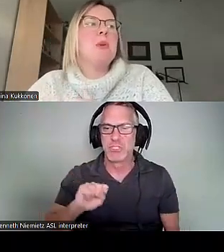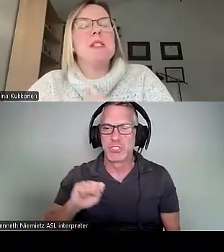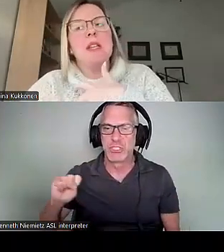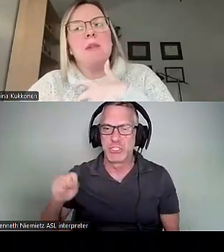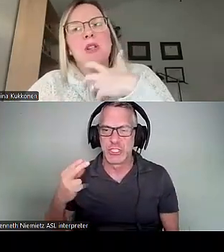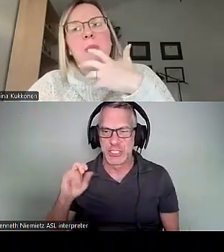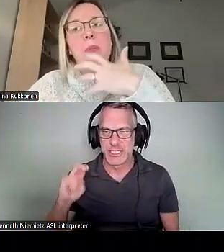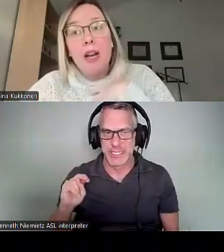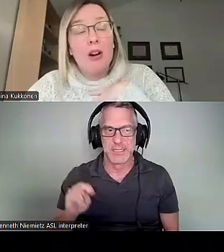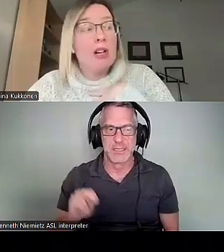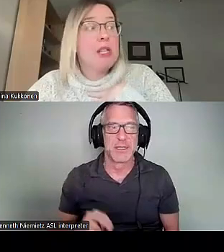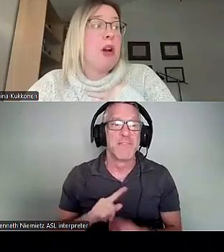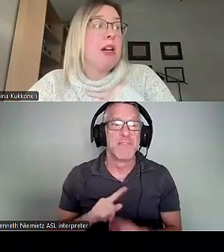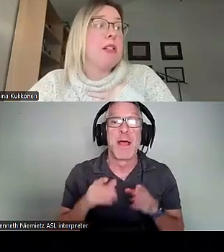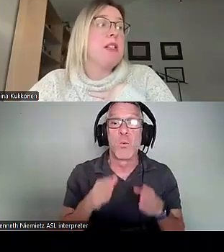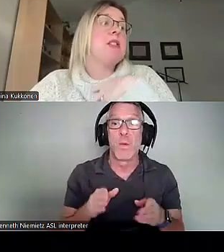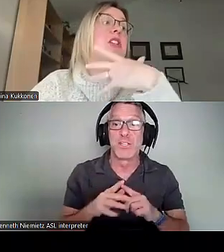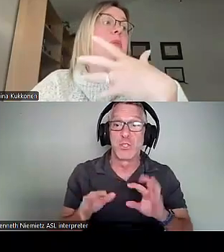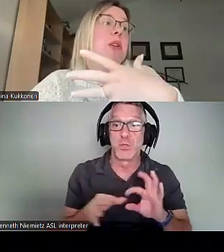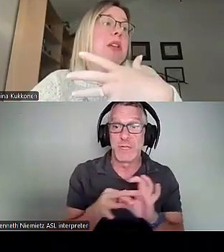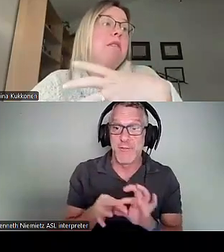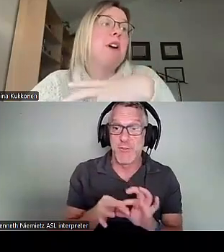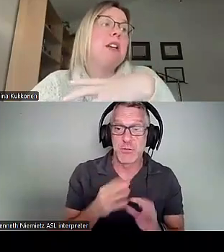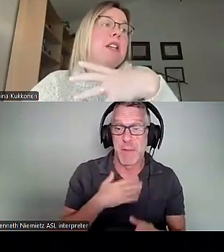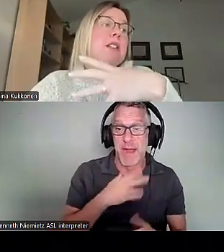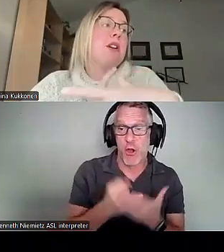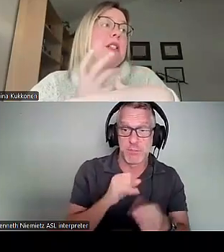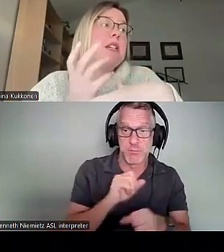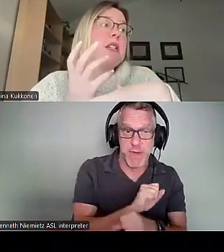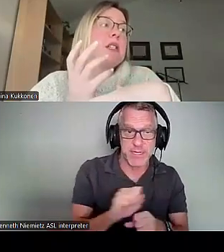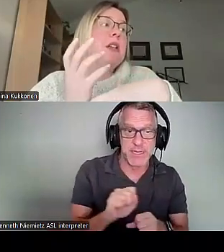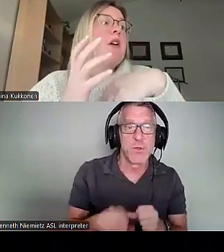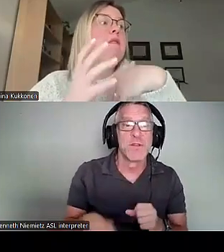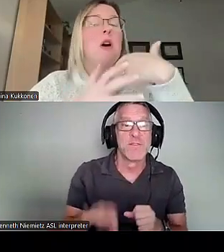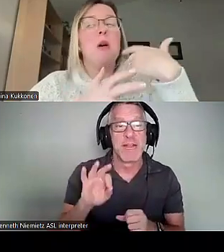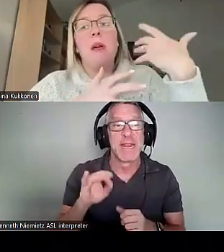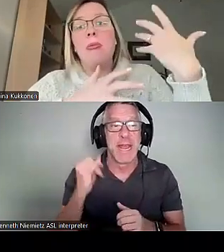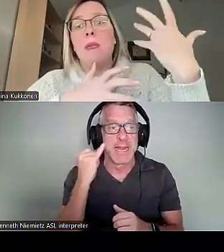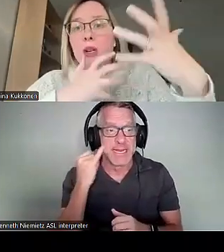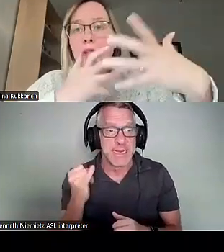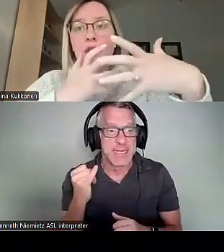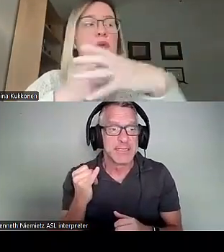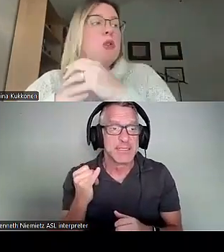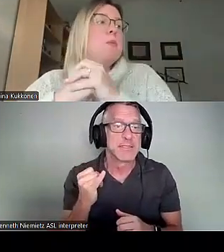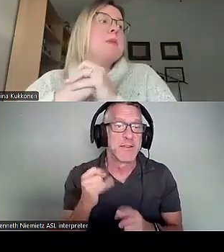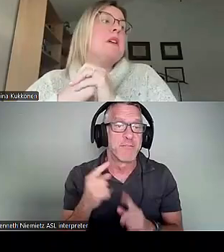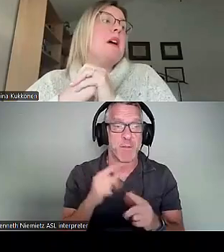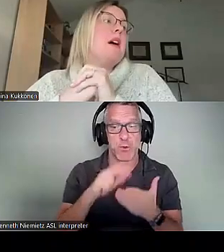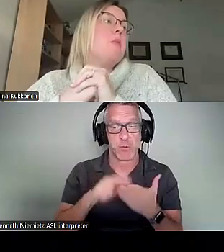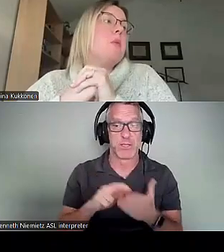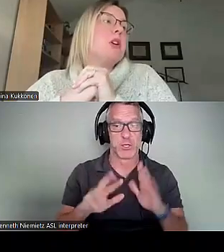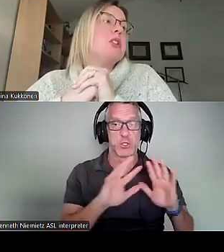ways to leverage my arts practice to communicate findings or ideas from the research group's work